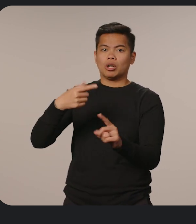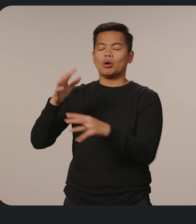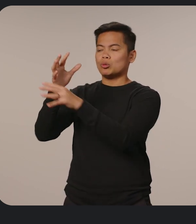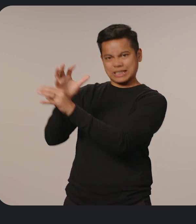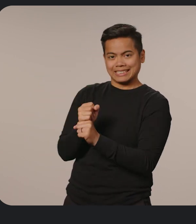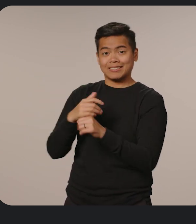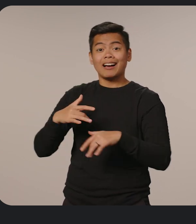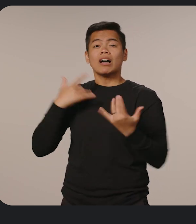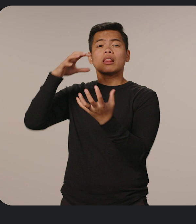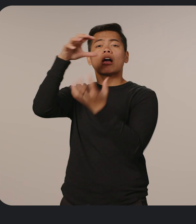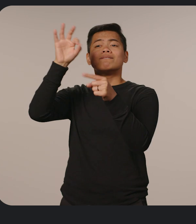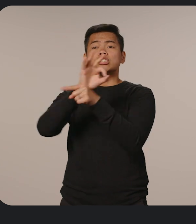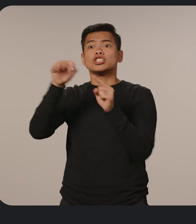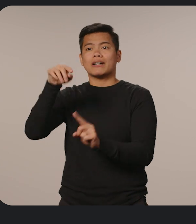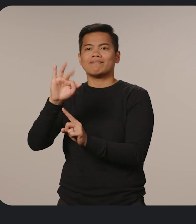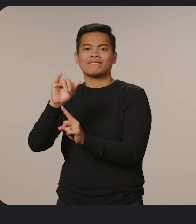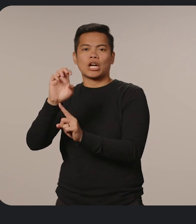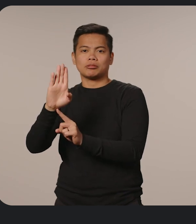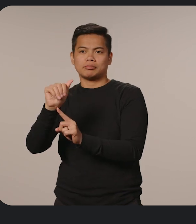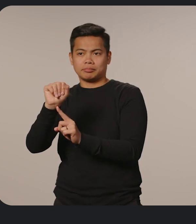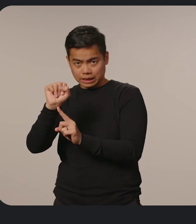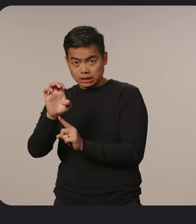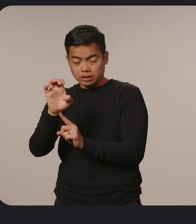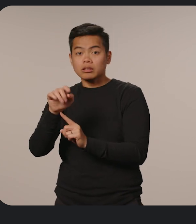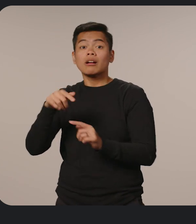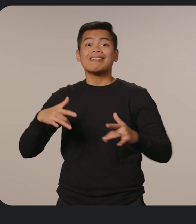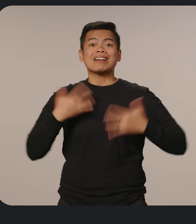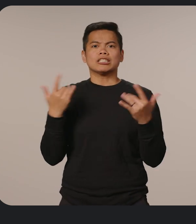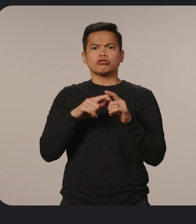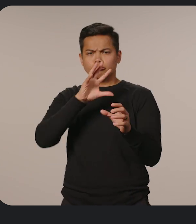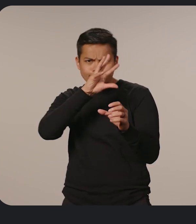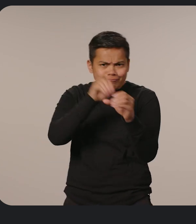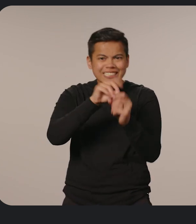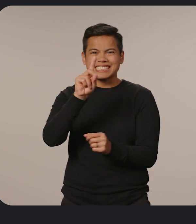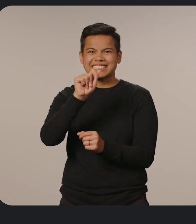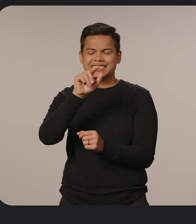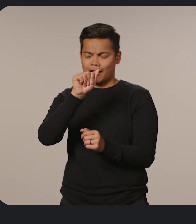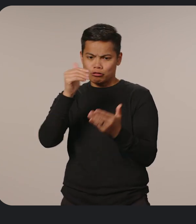an event from cloud functions of Firebase this event contains the data